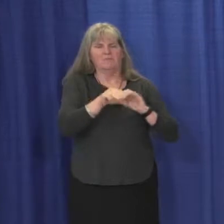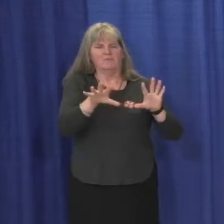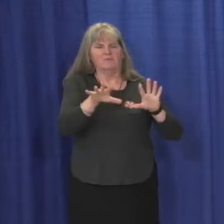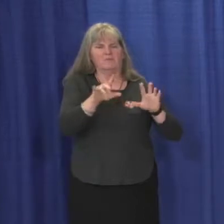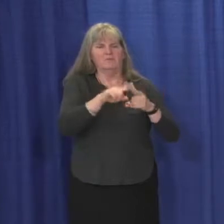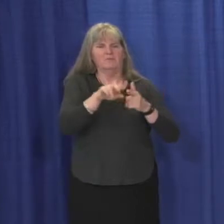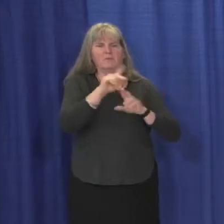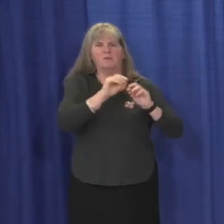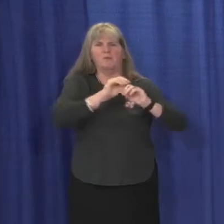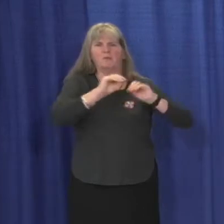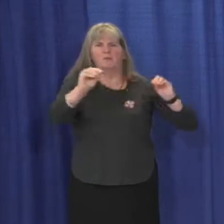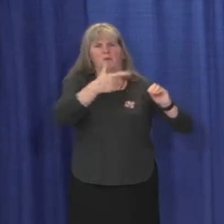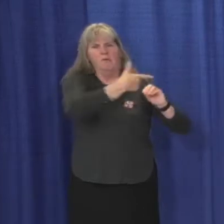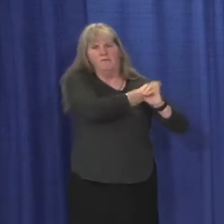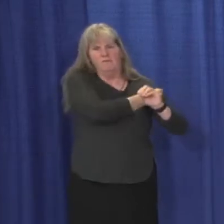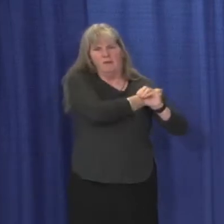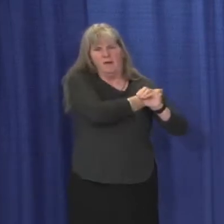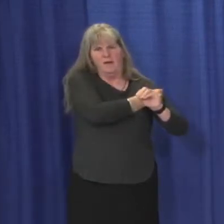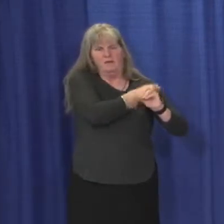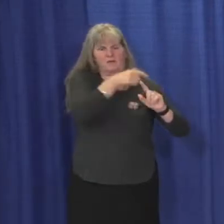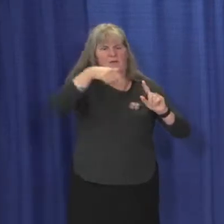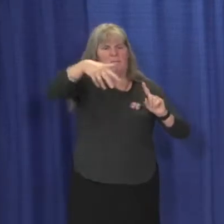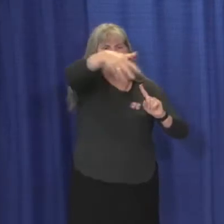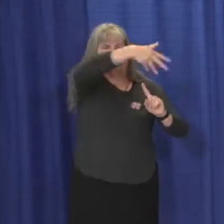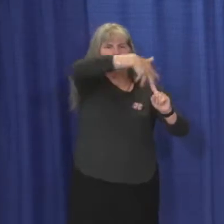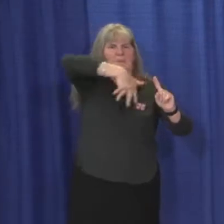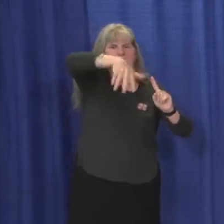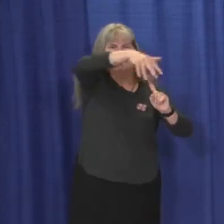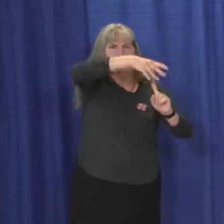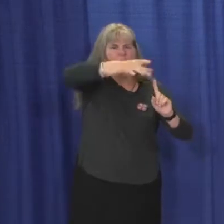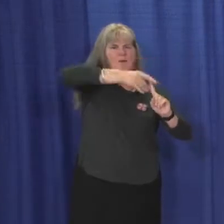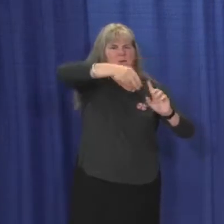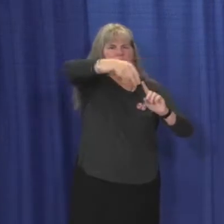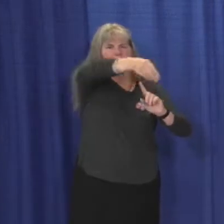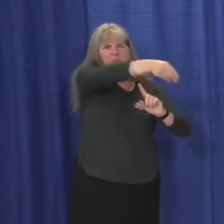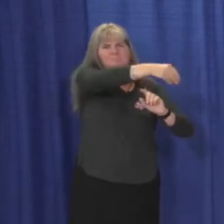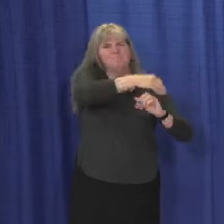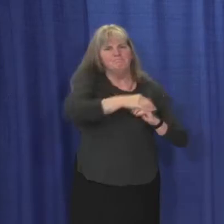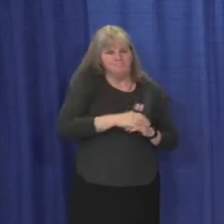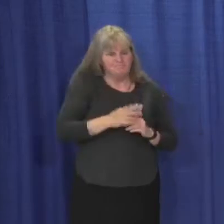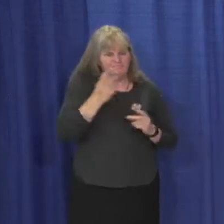it's way through unvaccinated people and the networks they